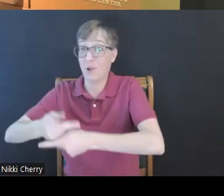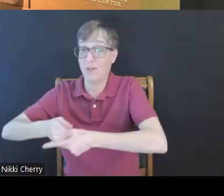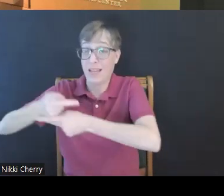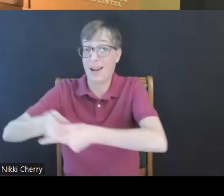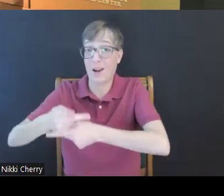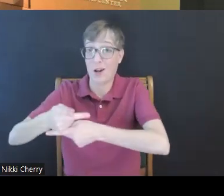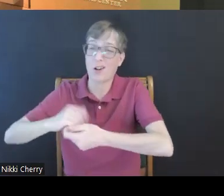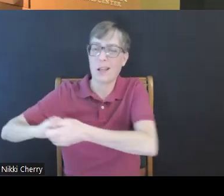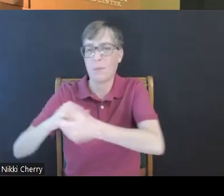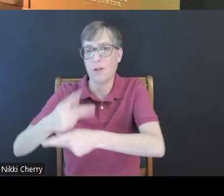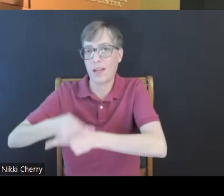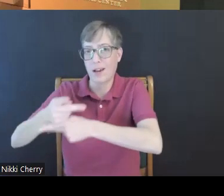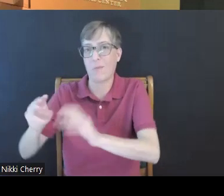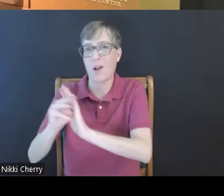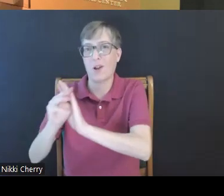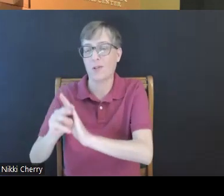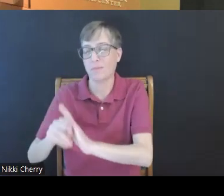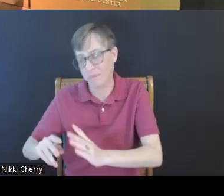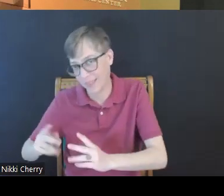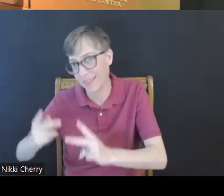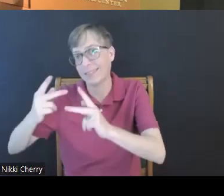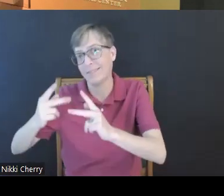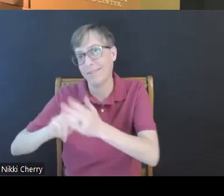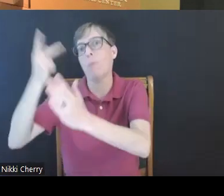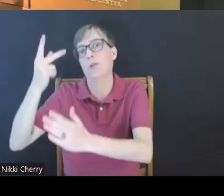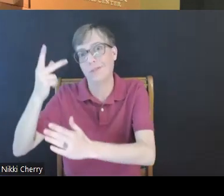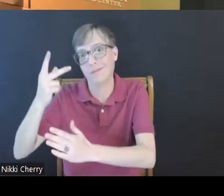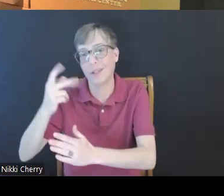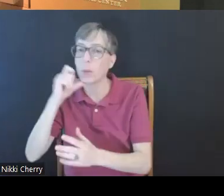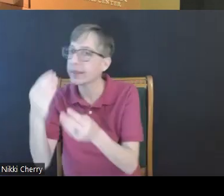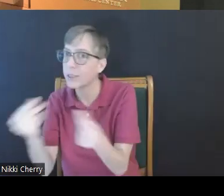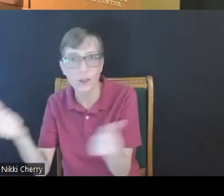didn't cure everybody uh but uh that's a pretty significant effect and when I showed this to my